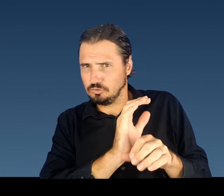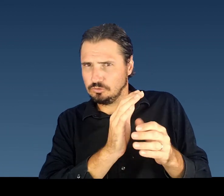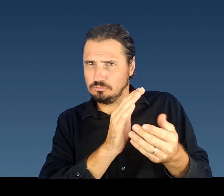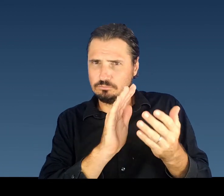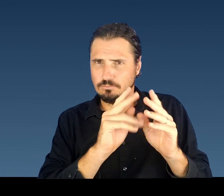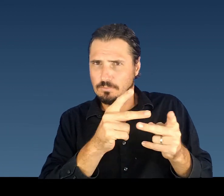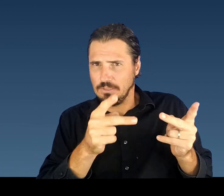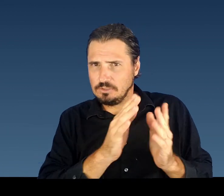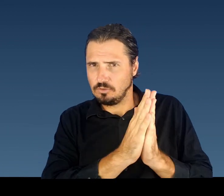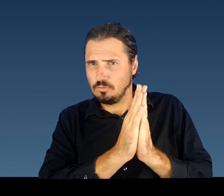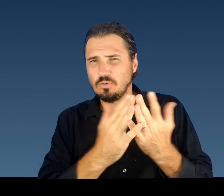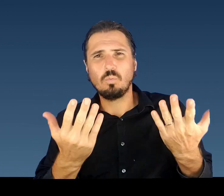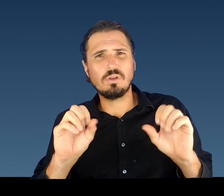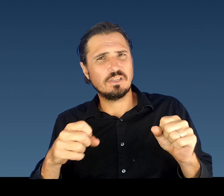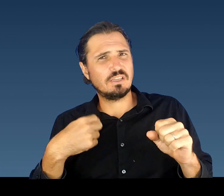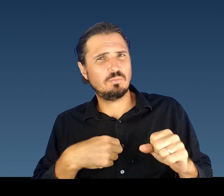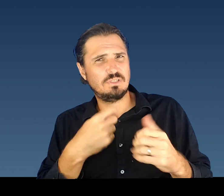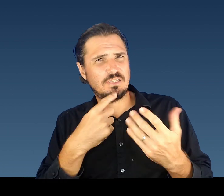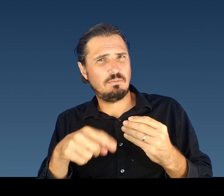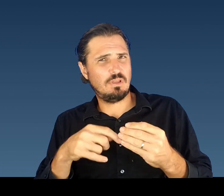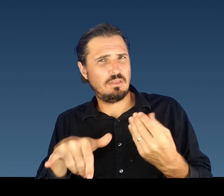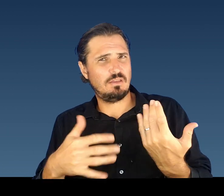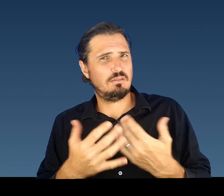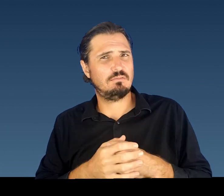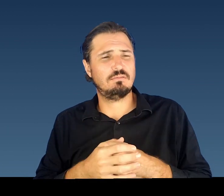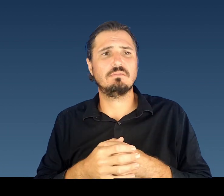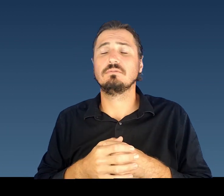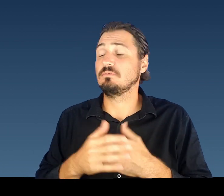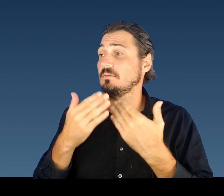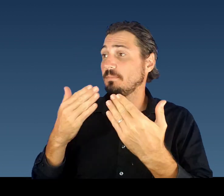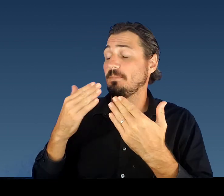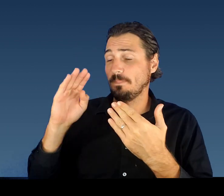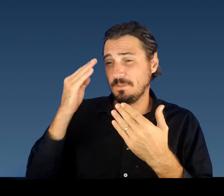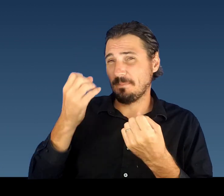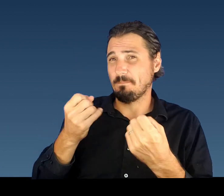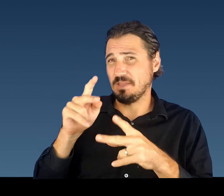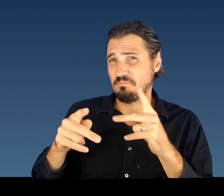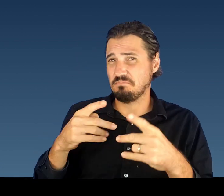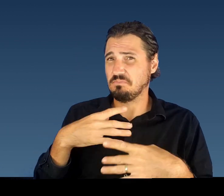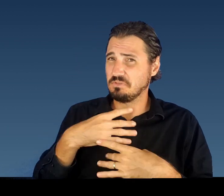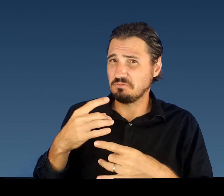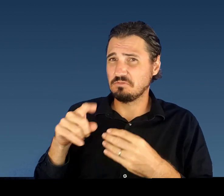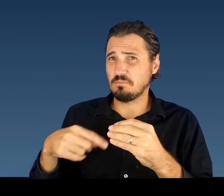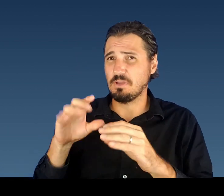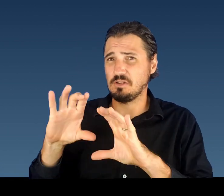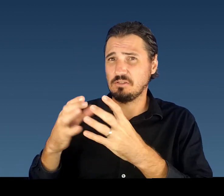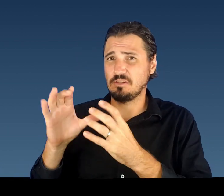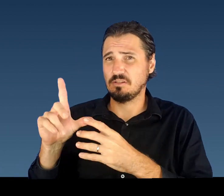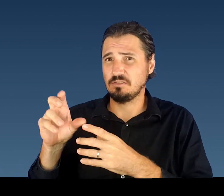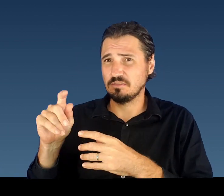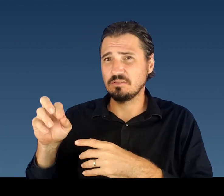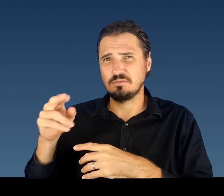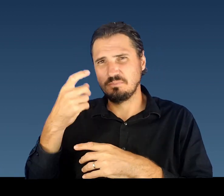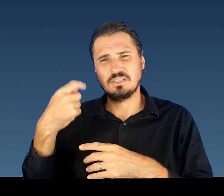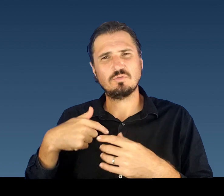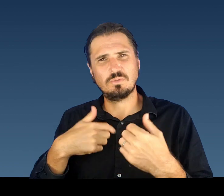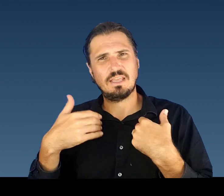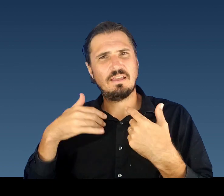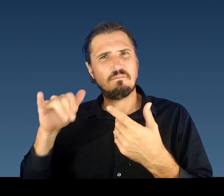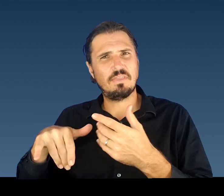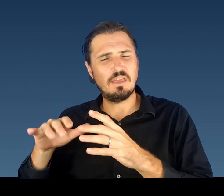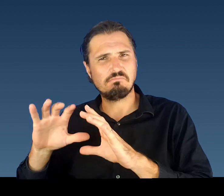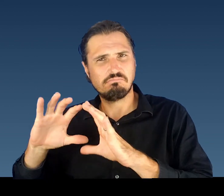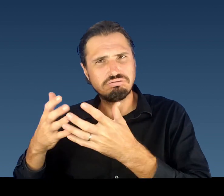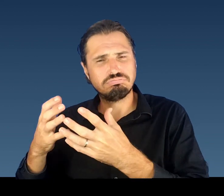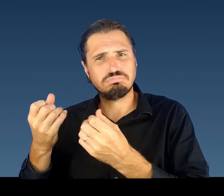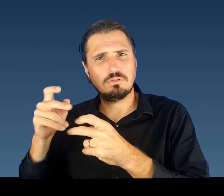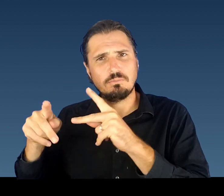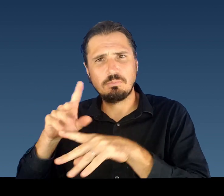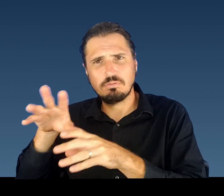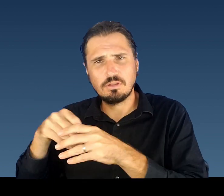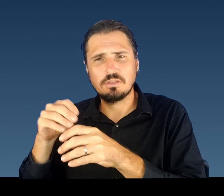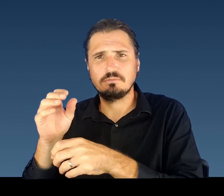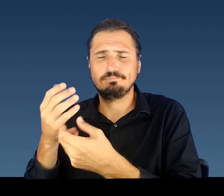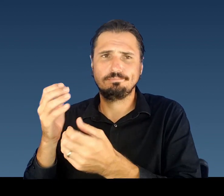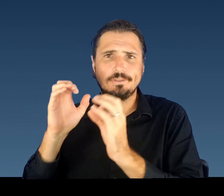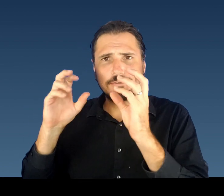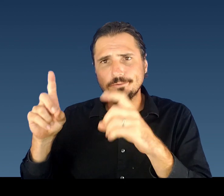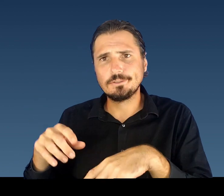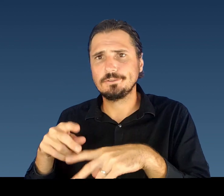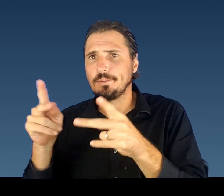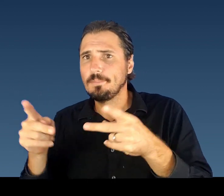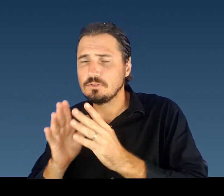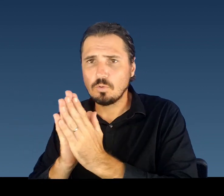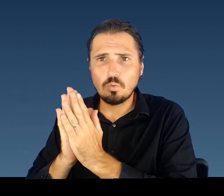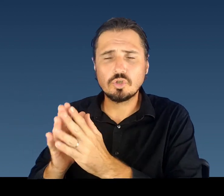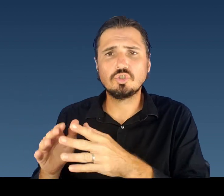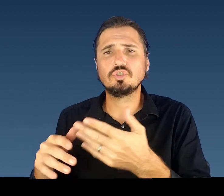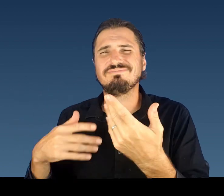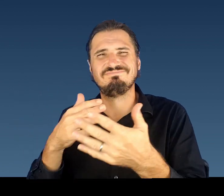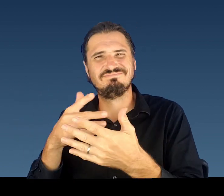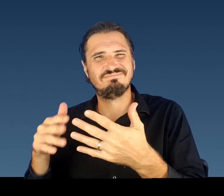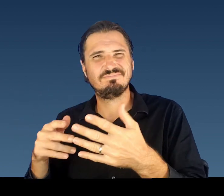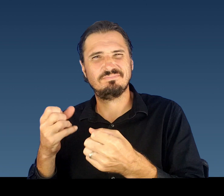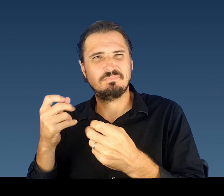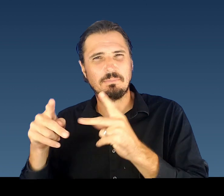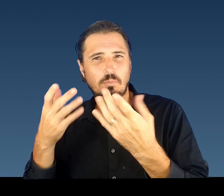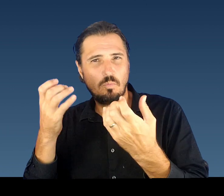Lihue Pharmacy. The drive-up sites allow you to be tested in a safe environment that limits exposure to other patients and staff. For a full list of testing options, visit Kauai.gov/COVIDtest.